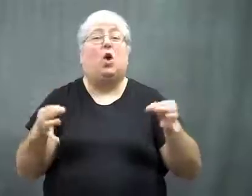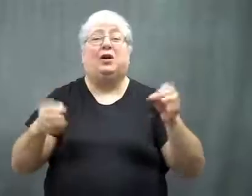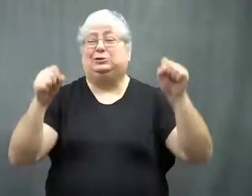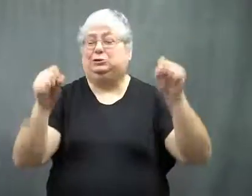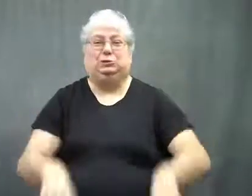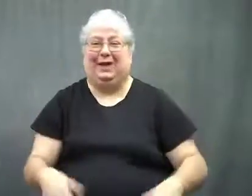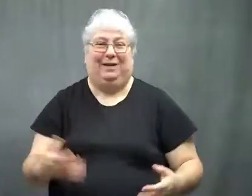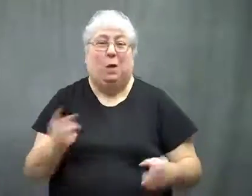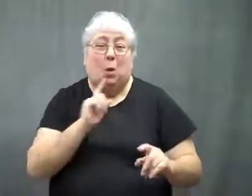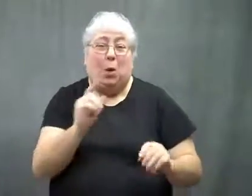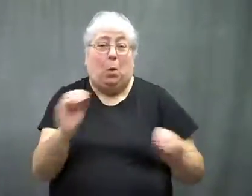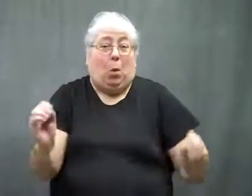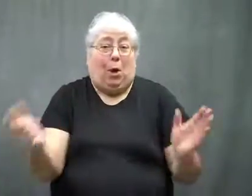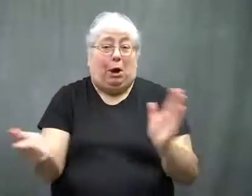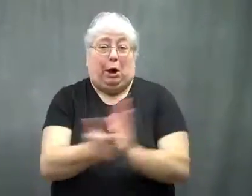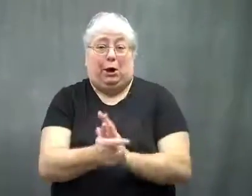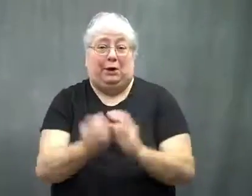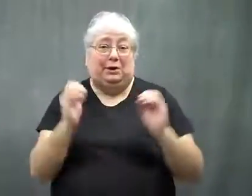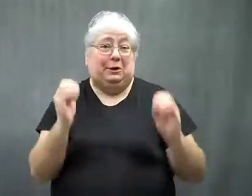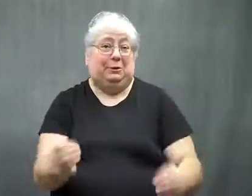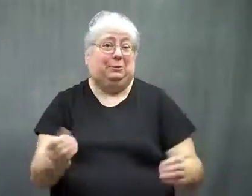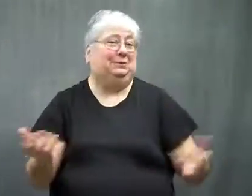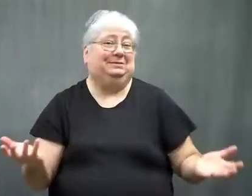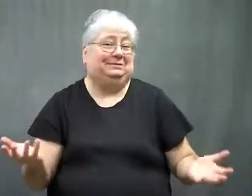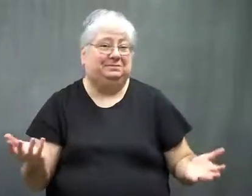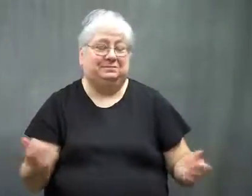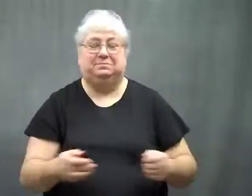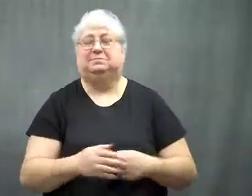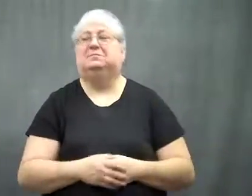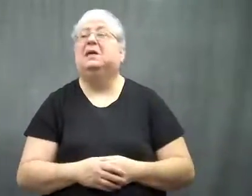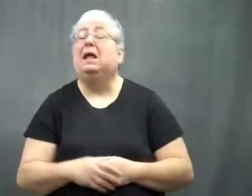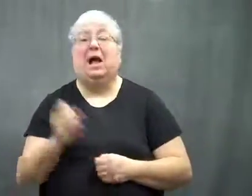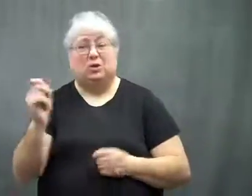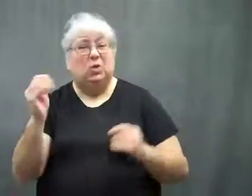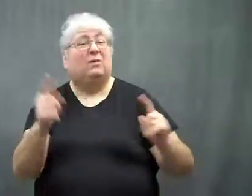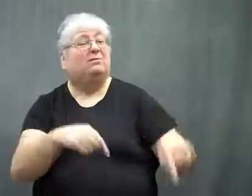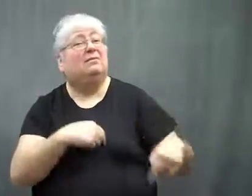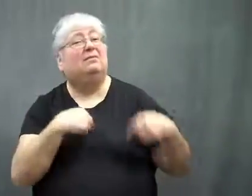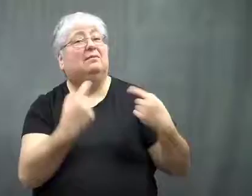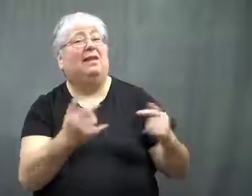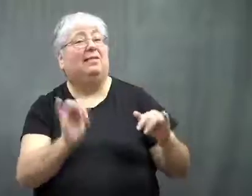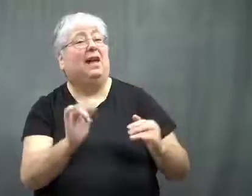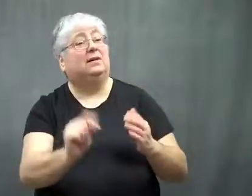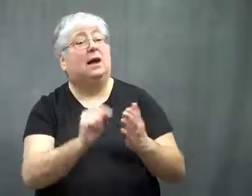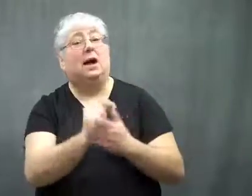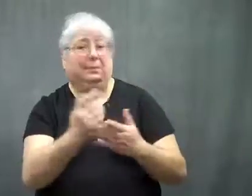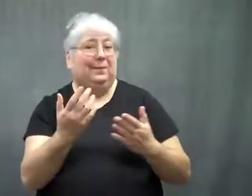The court case was dropped. There really were no laws that applied.